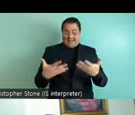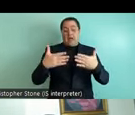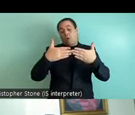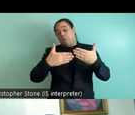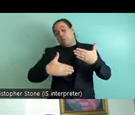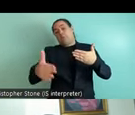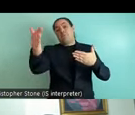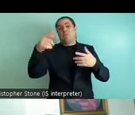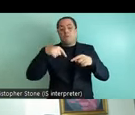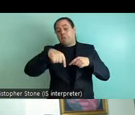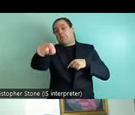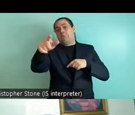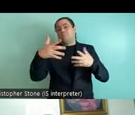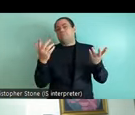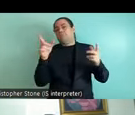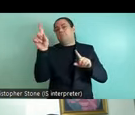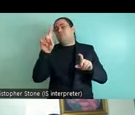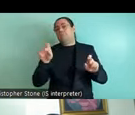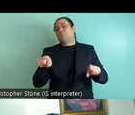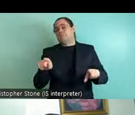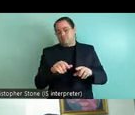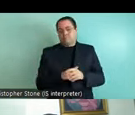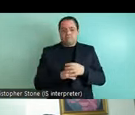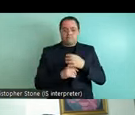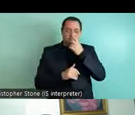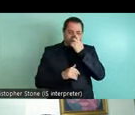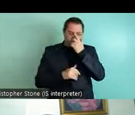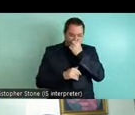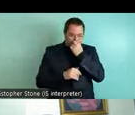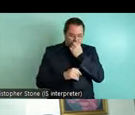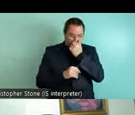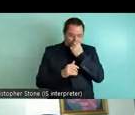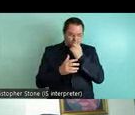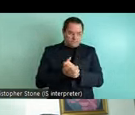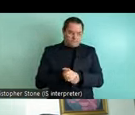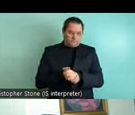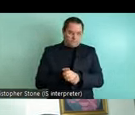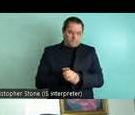would be the future of, and the now actually the now and the future of leveraging